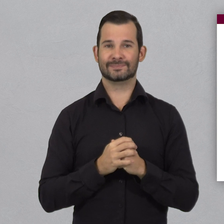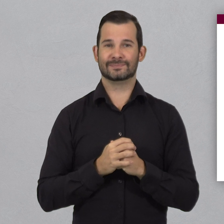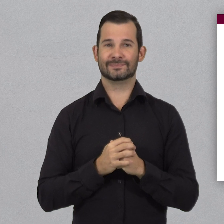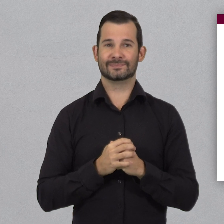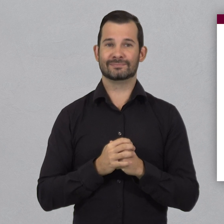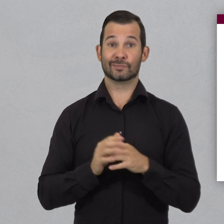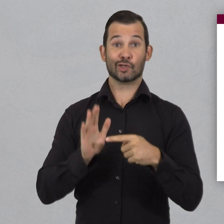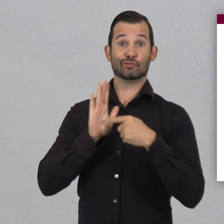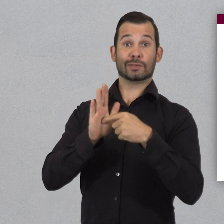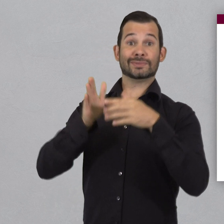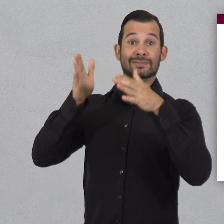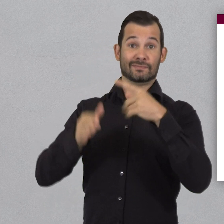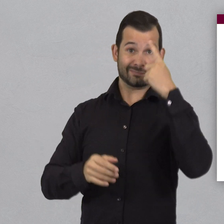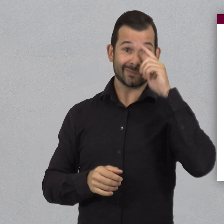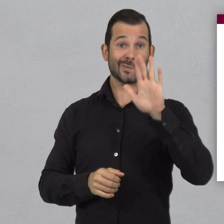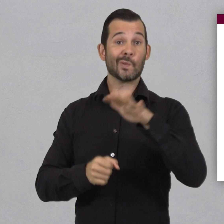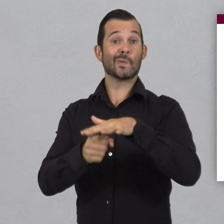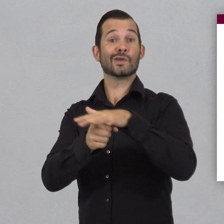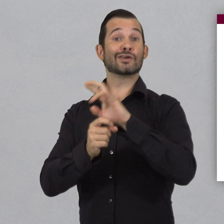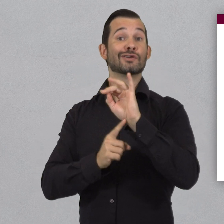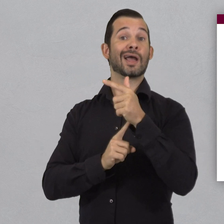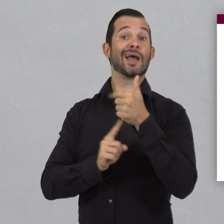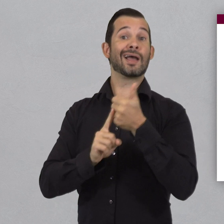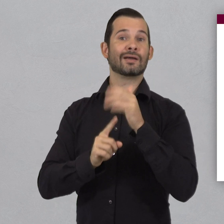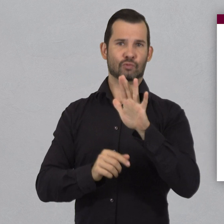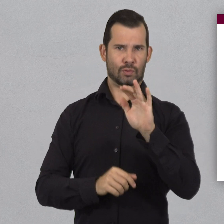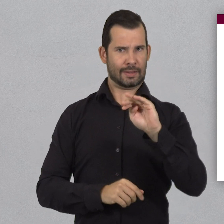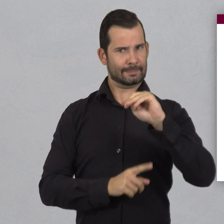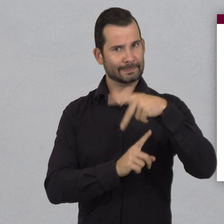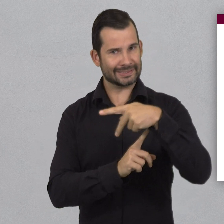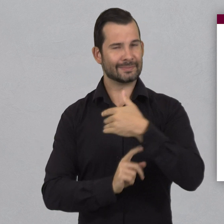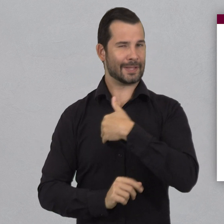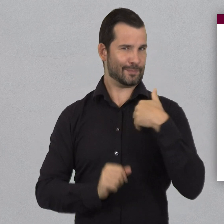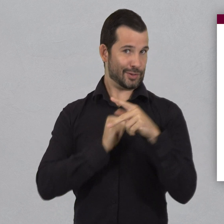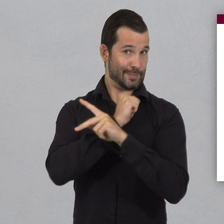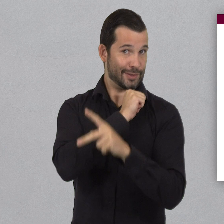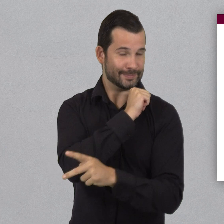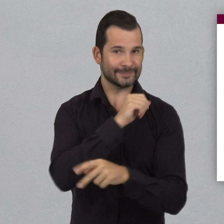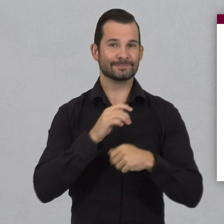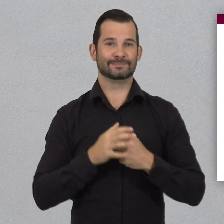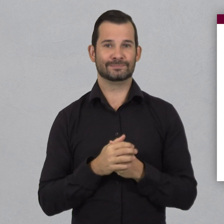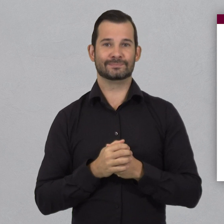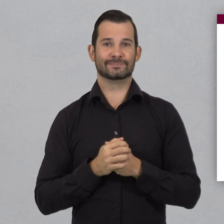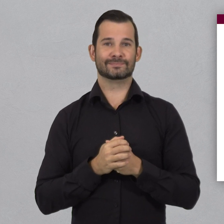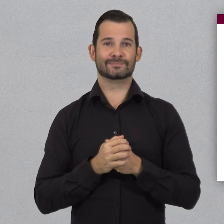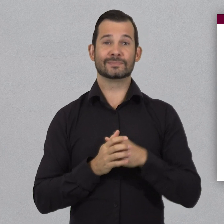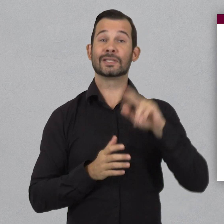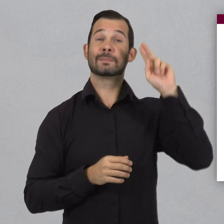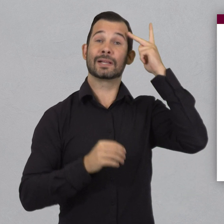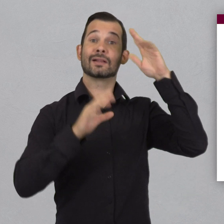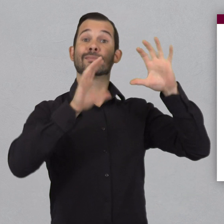in the House of Commons. The representative for your riding is your member of Parliament.